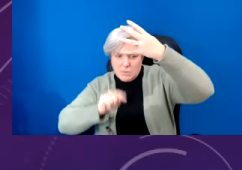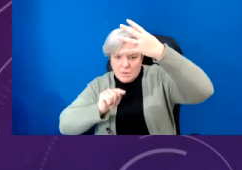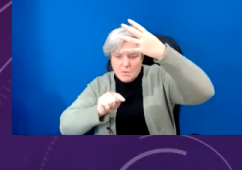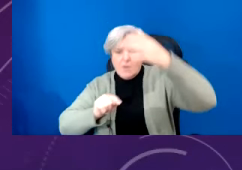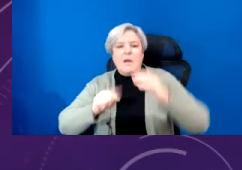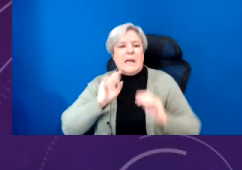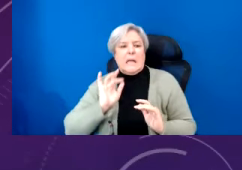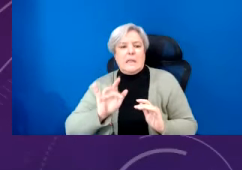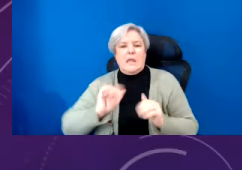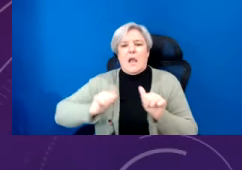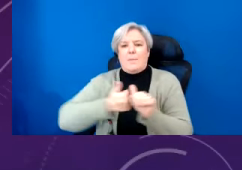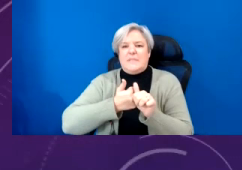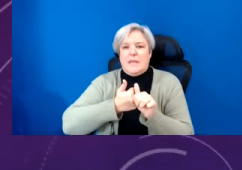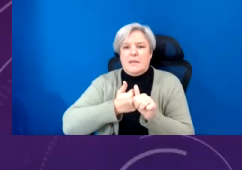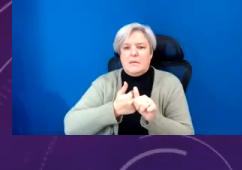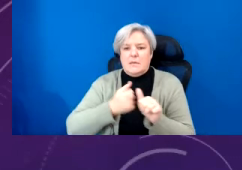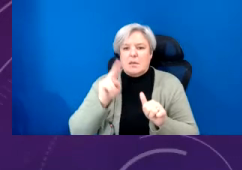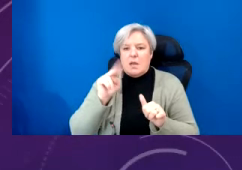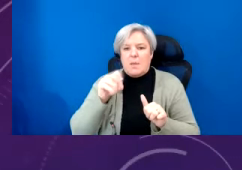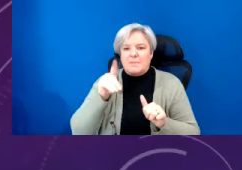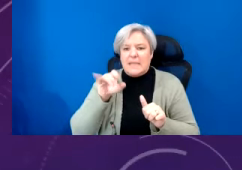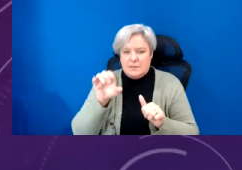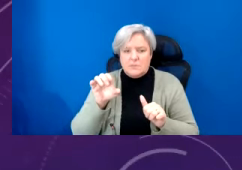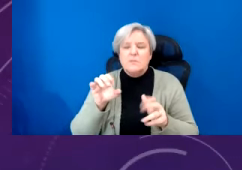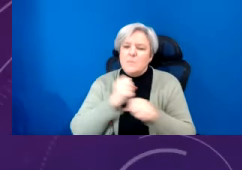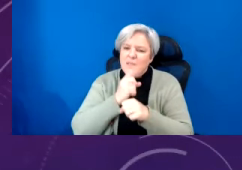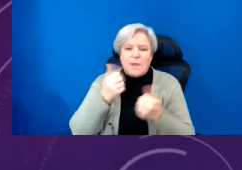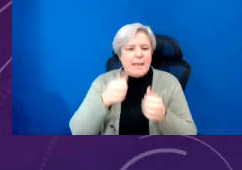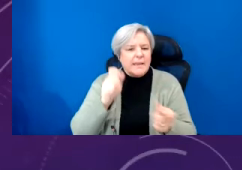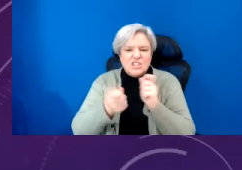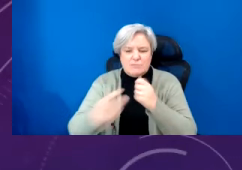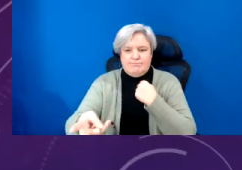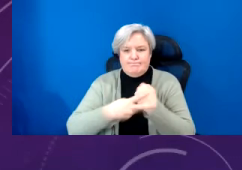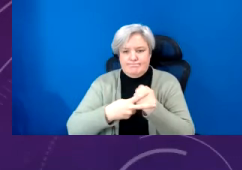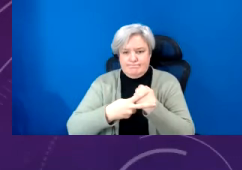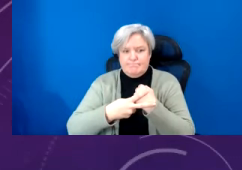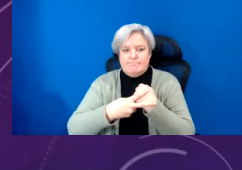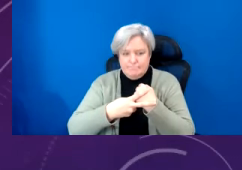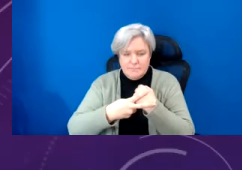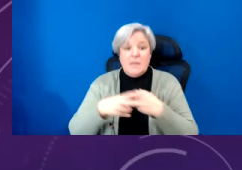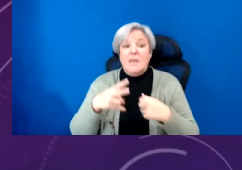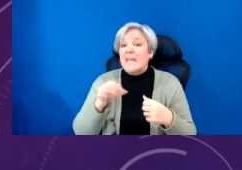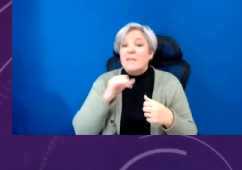the update course details button so that any changes are saved. If you don't do this, then